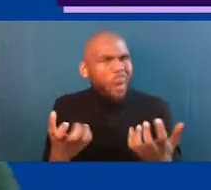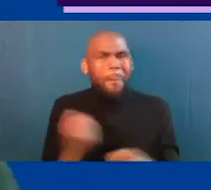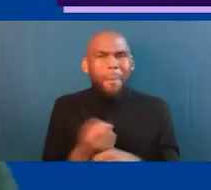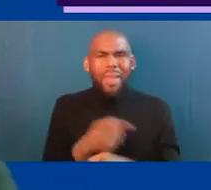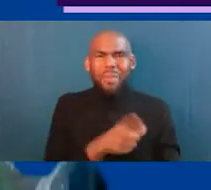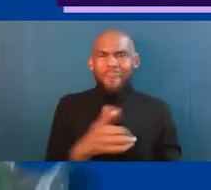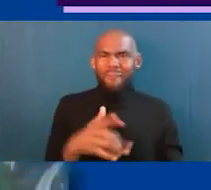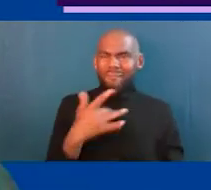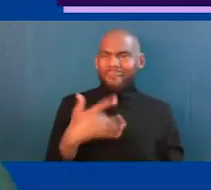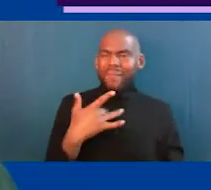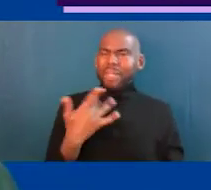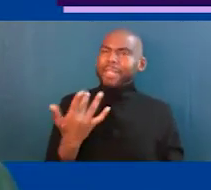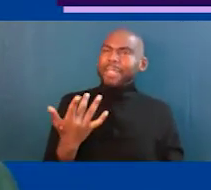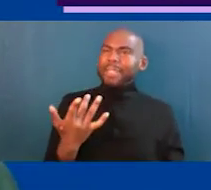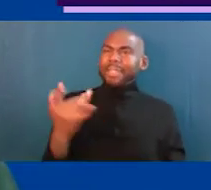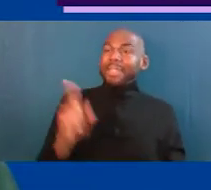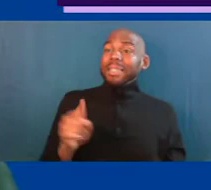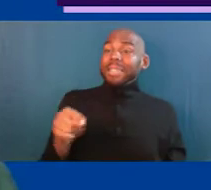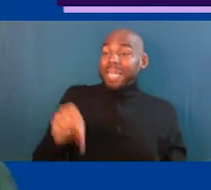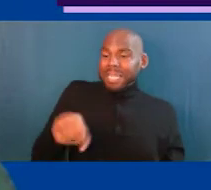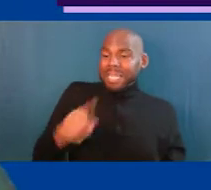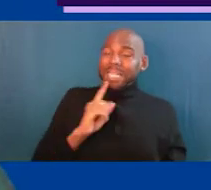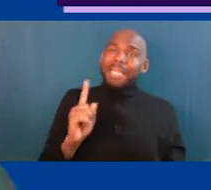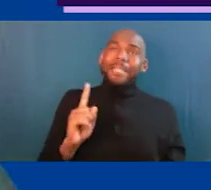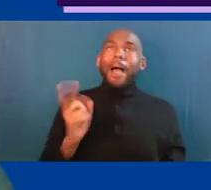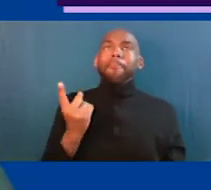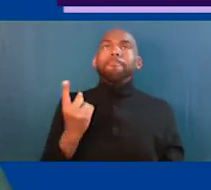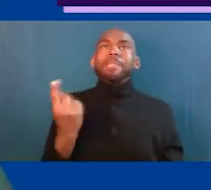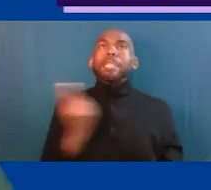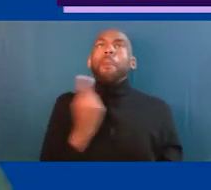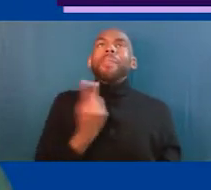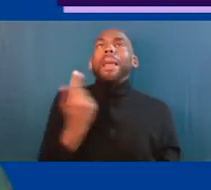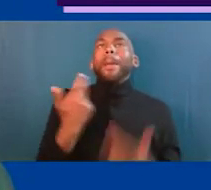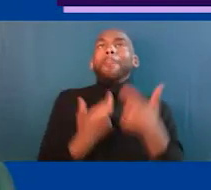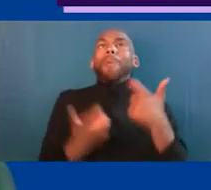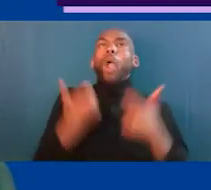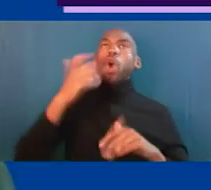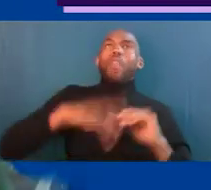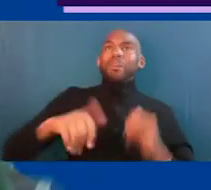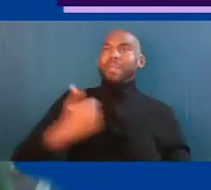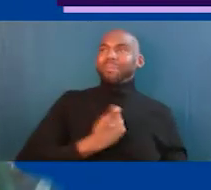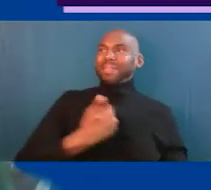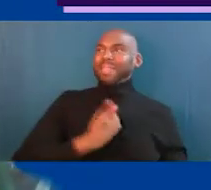you know, they have something that's kind of bigger than themselves that they're contributing to that is important.